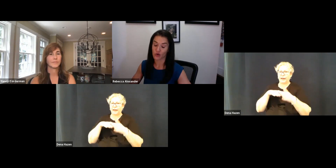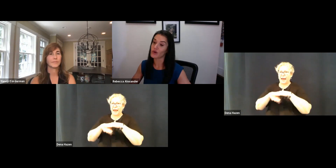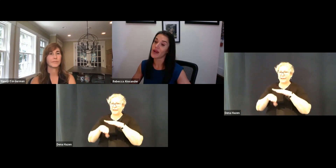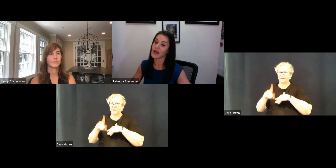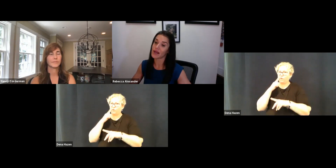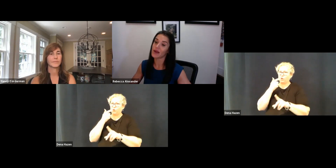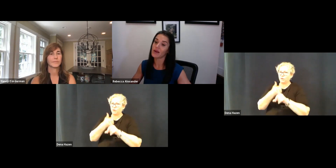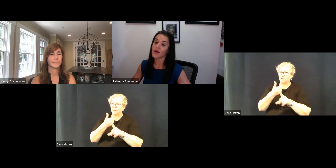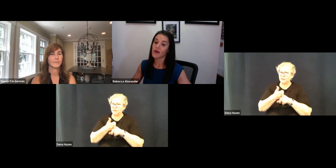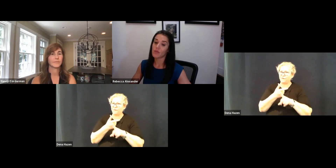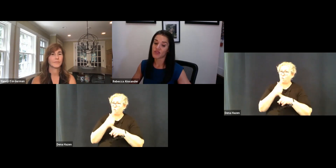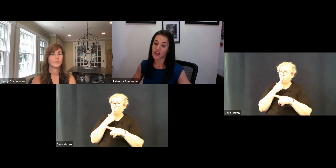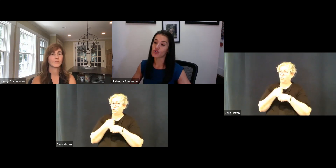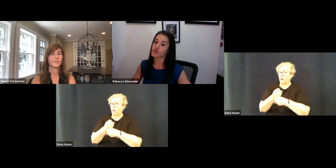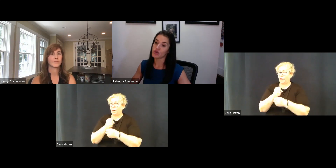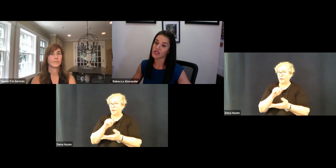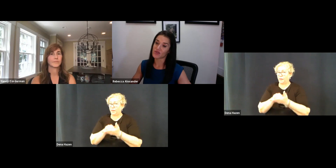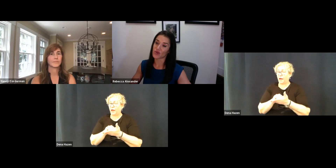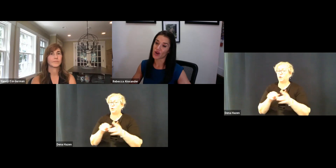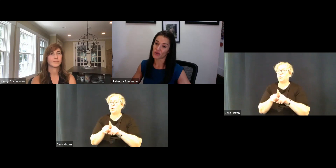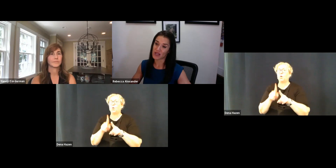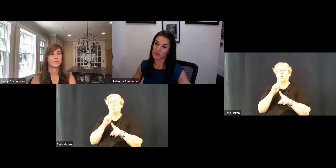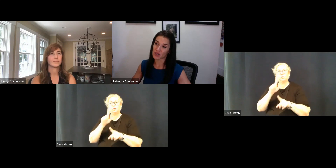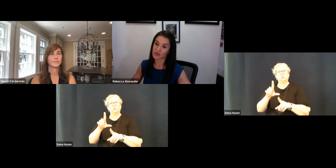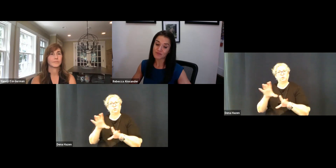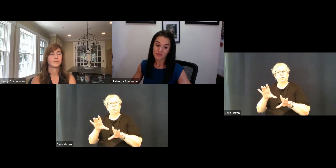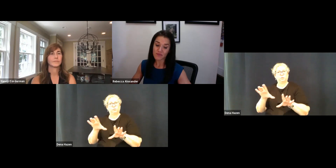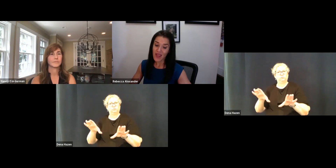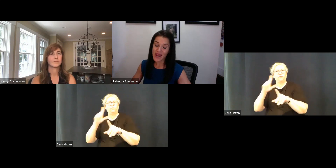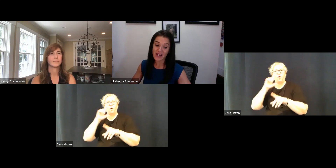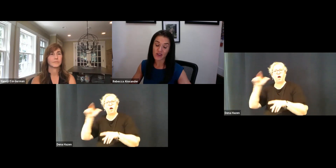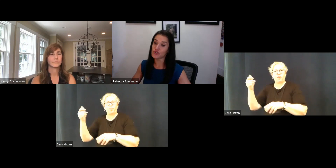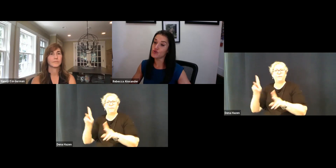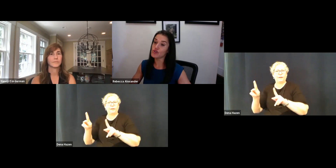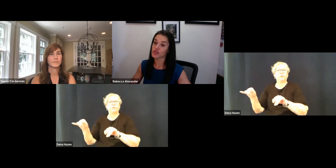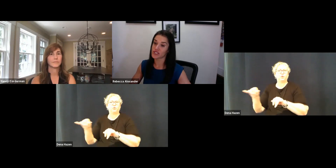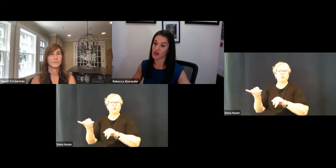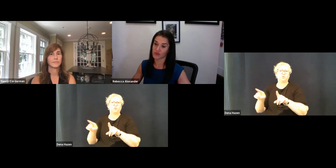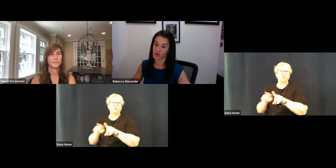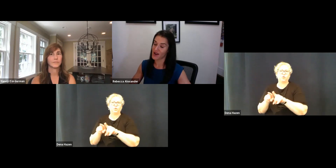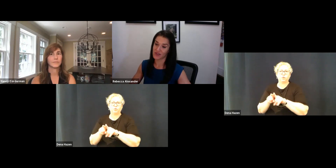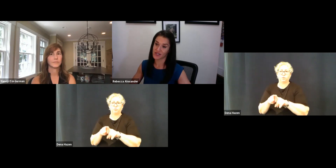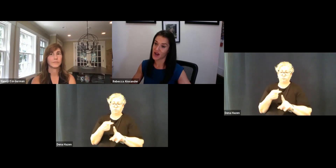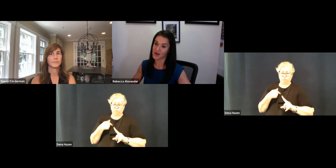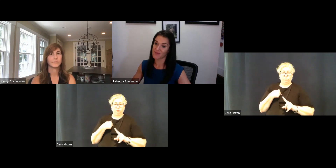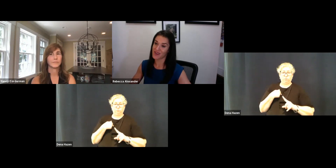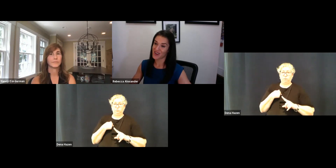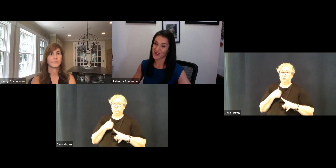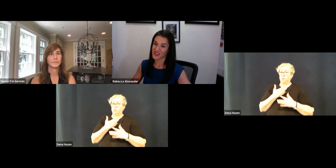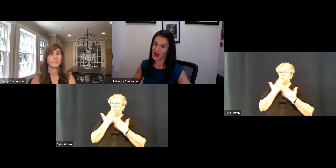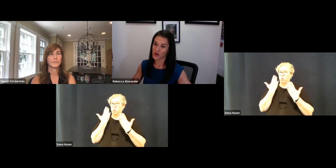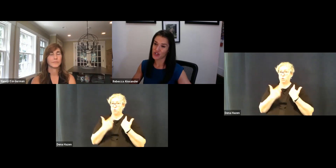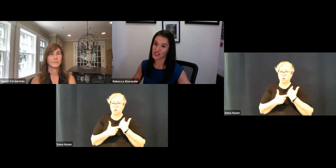or creating it, but that you're doing this for other people. And if you yourself don't have the time or the energy